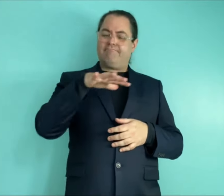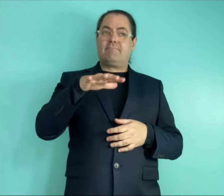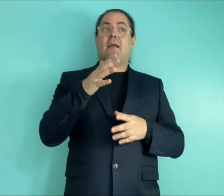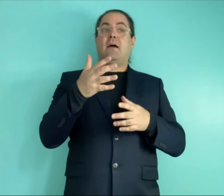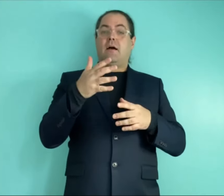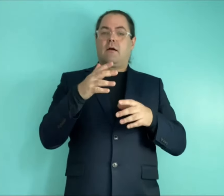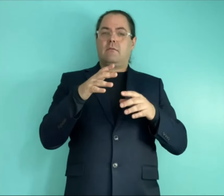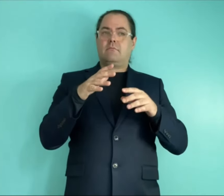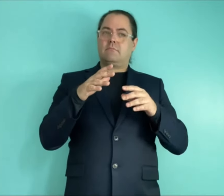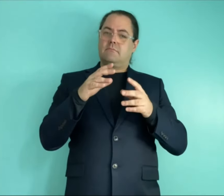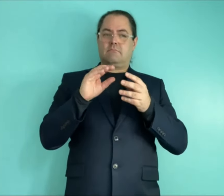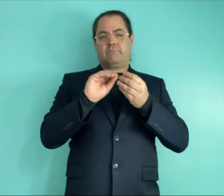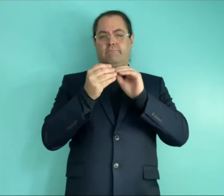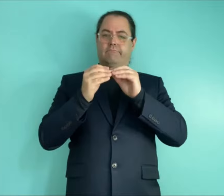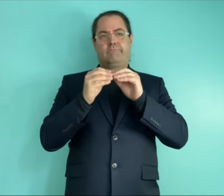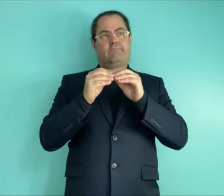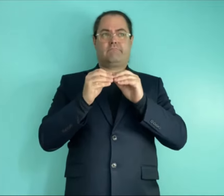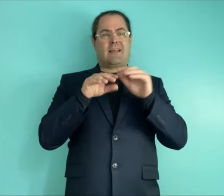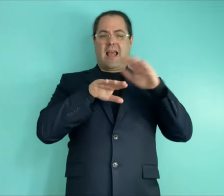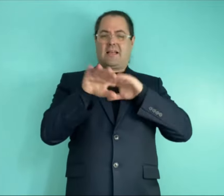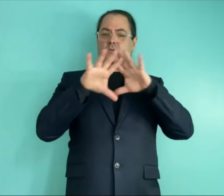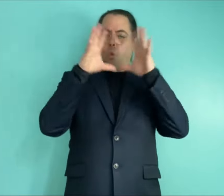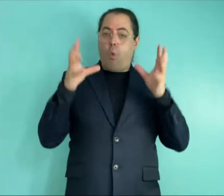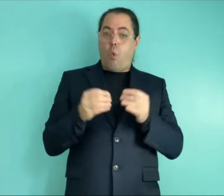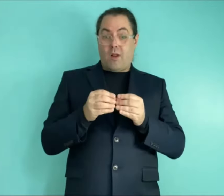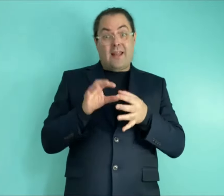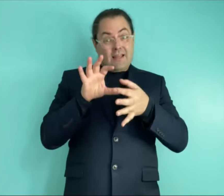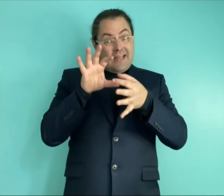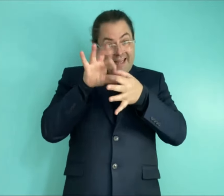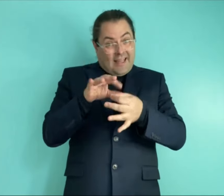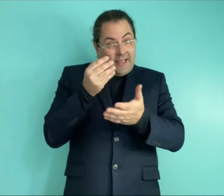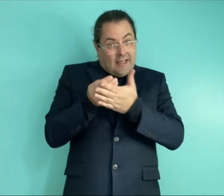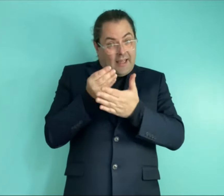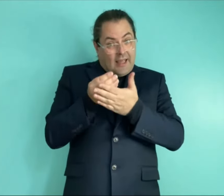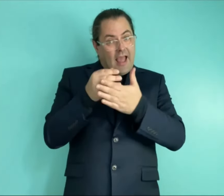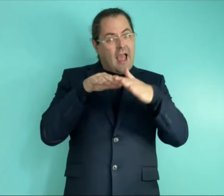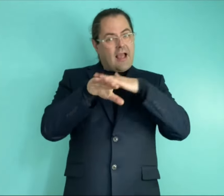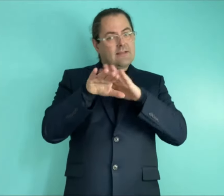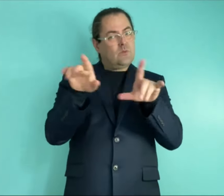it is known to accommodate everyone And lastly, 16:22:09 let me just say that there is there